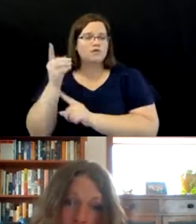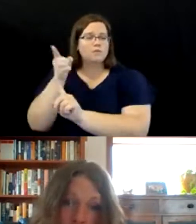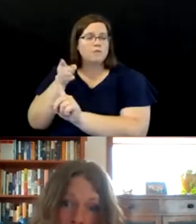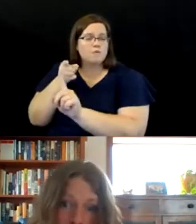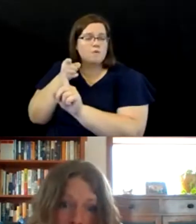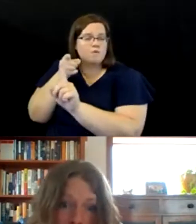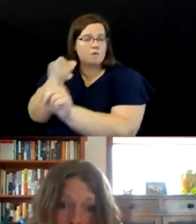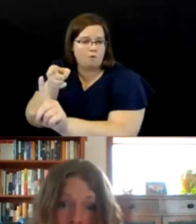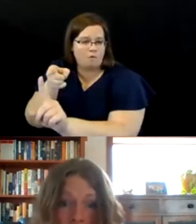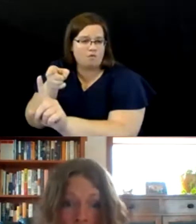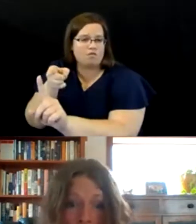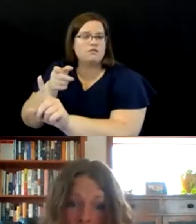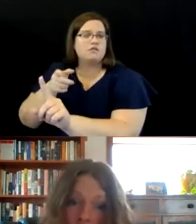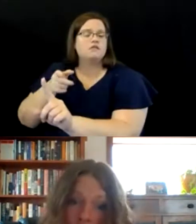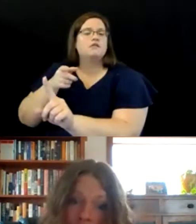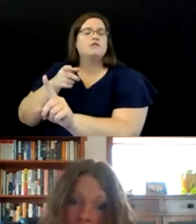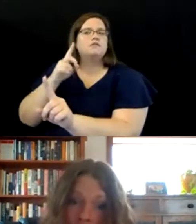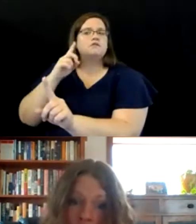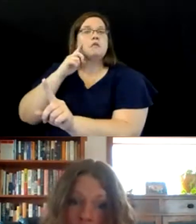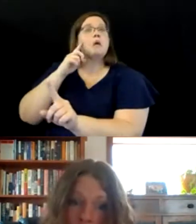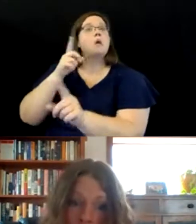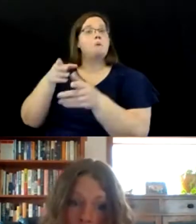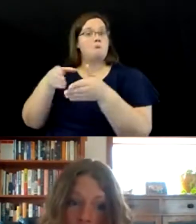at kind of a broad reopening of our programs